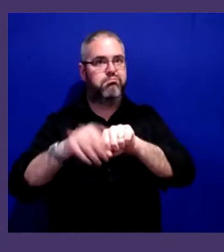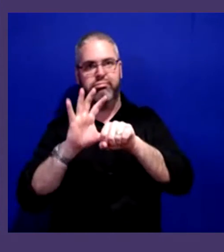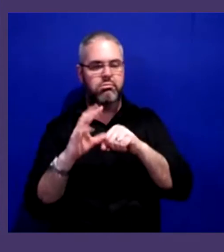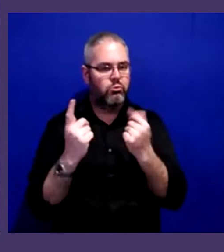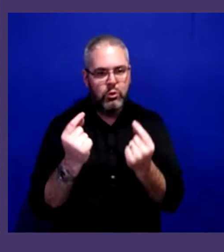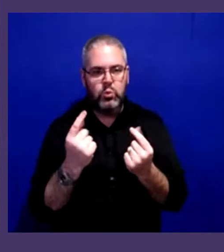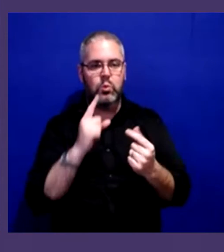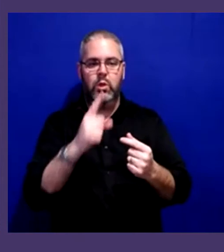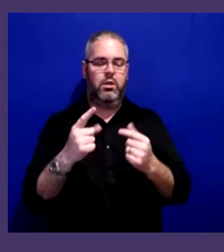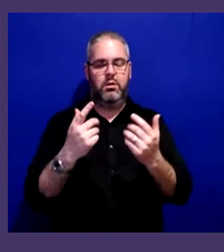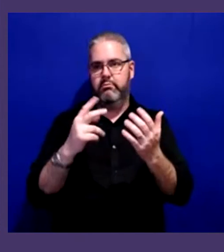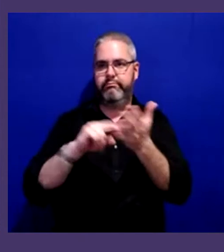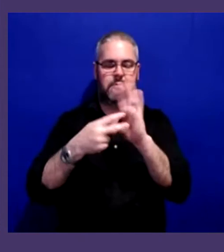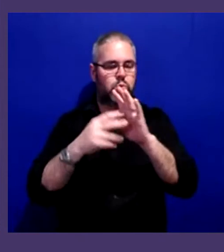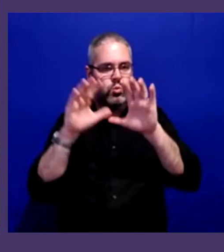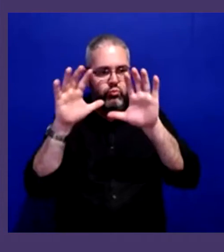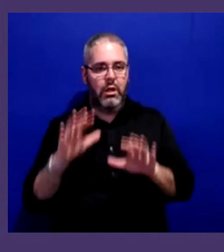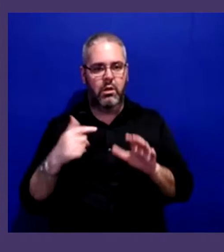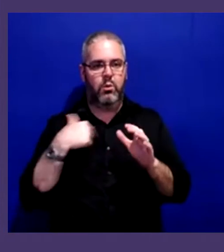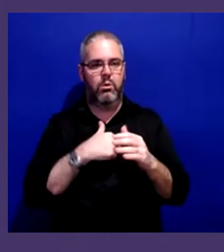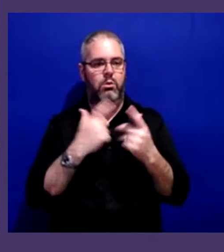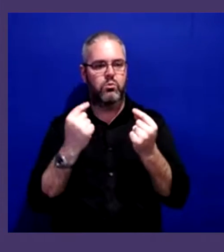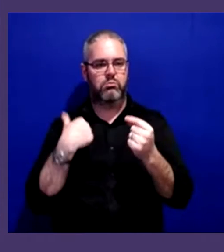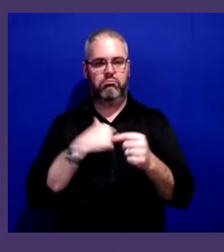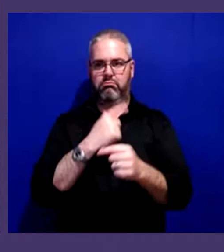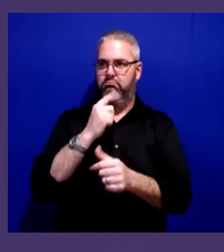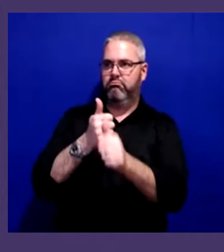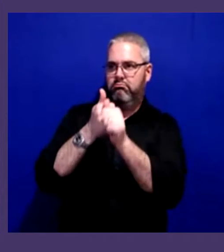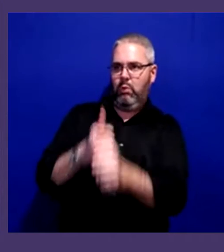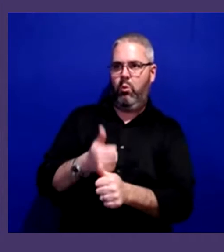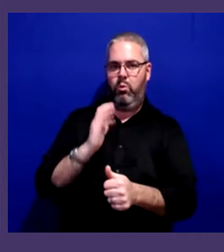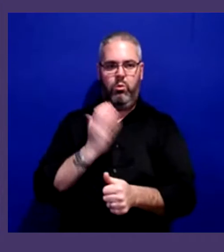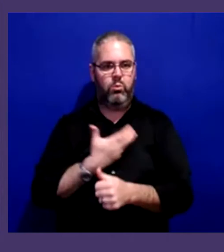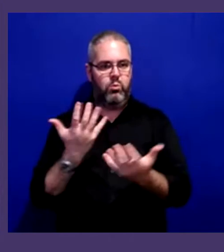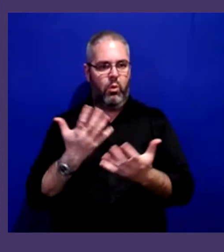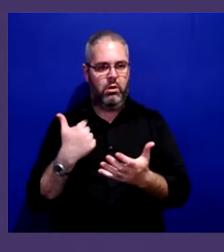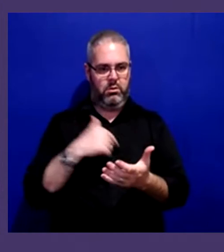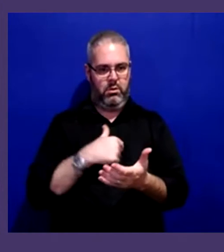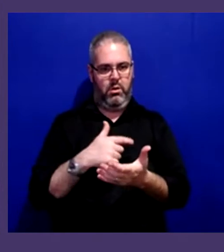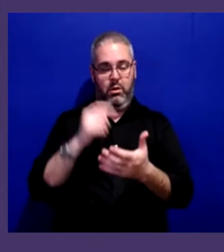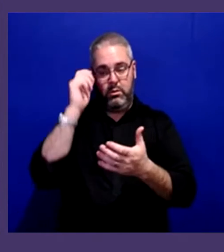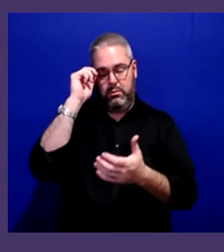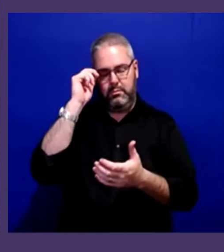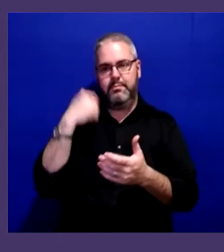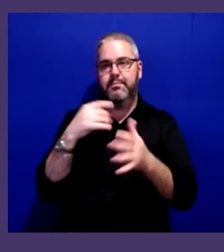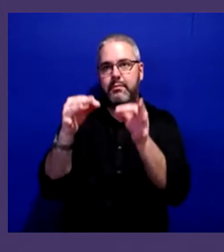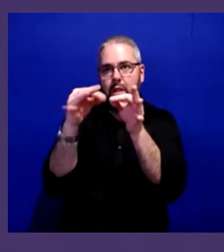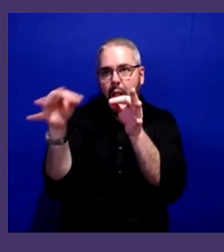just making sure that we are keeping the writing that we're doing, the content that we're writing at